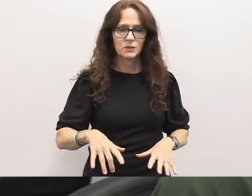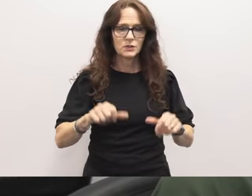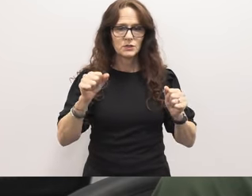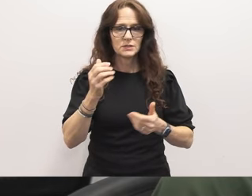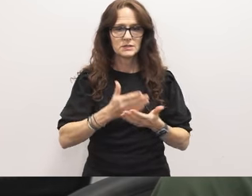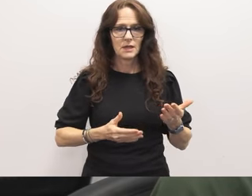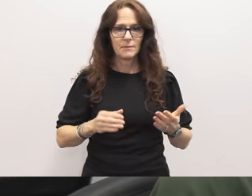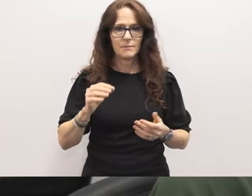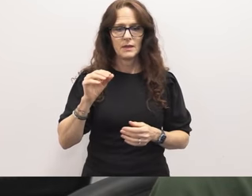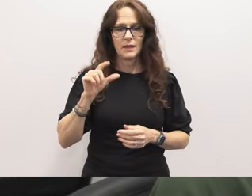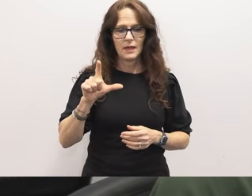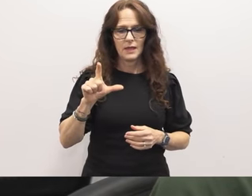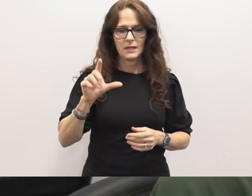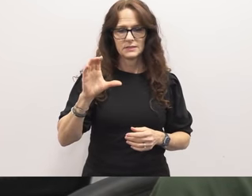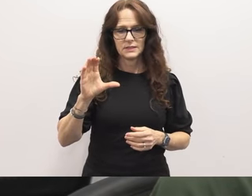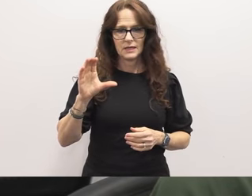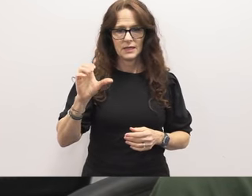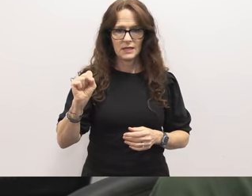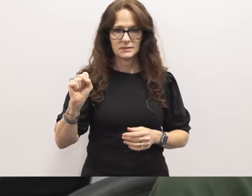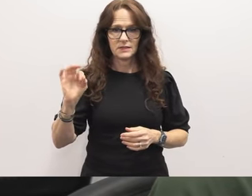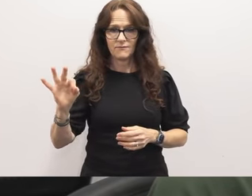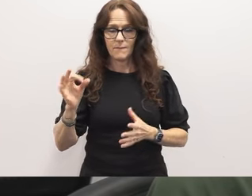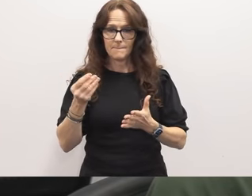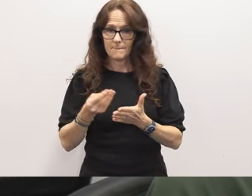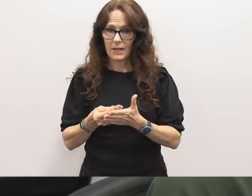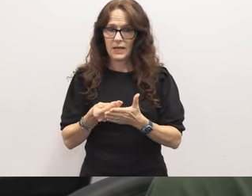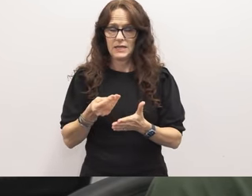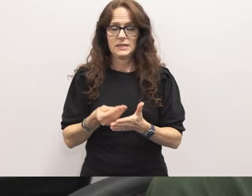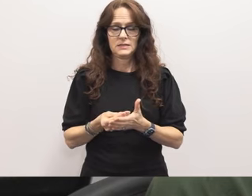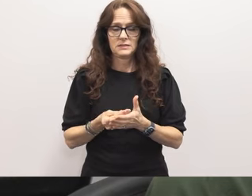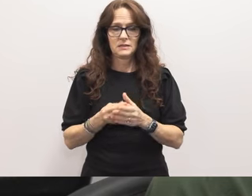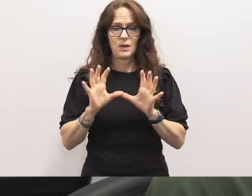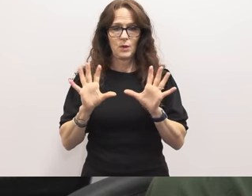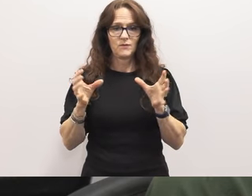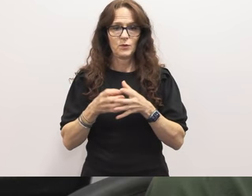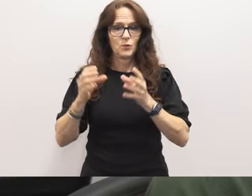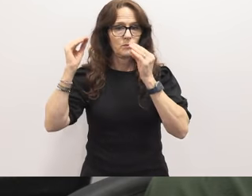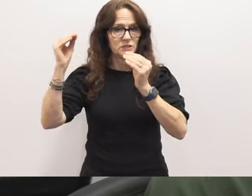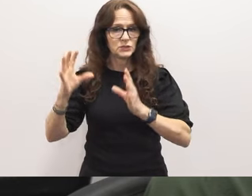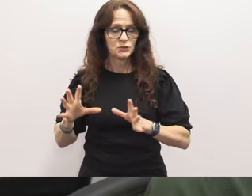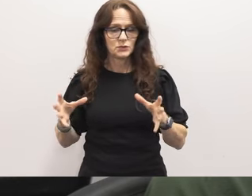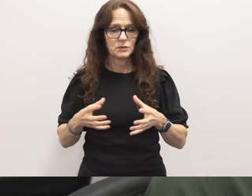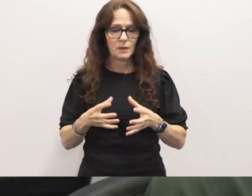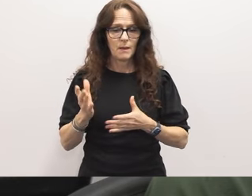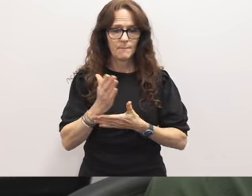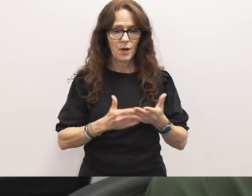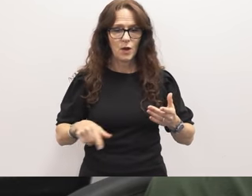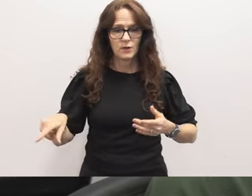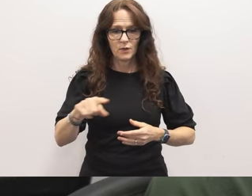our LCFF monies, and we have a group of teachers that are part of those that were trained